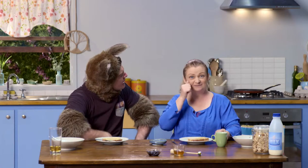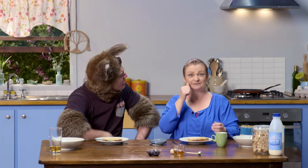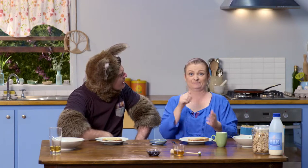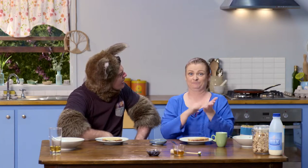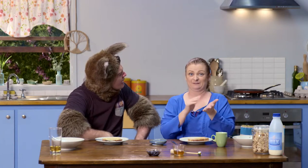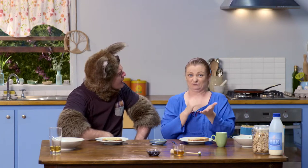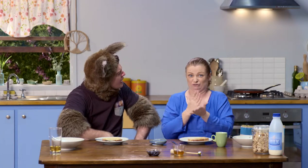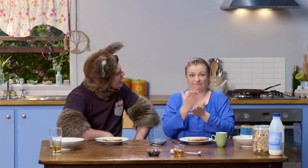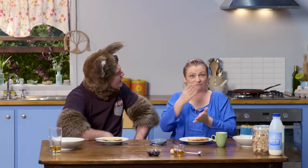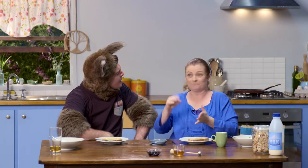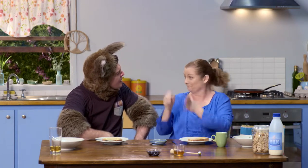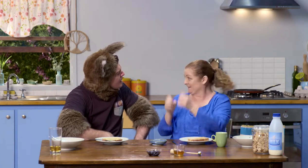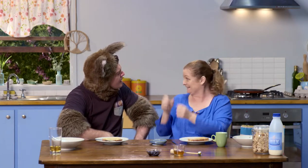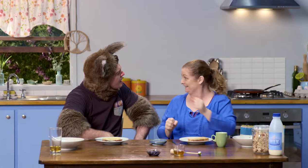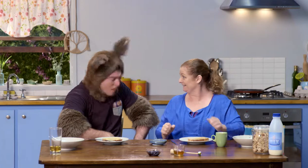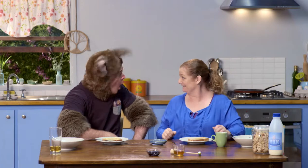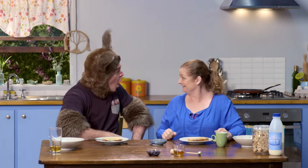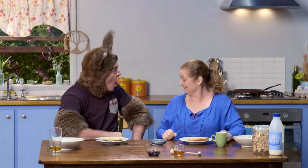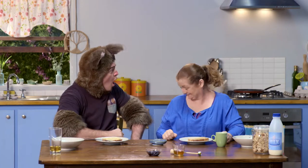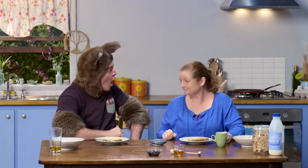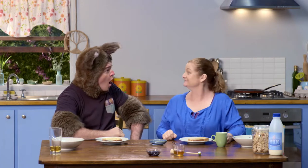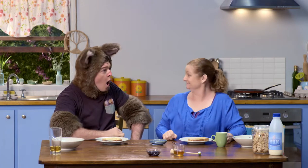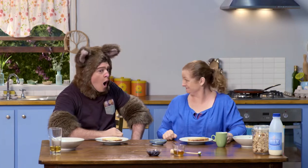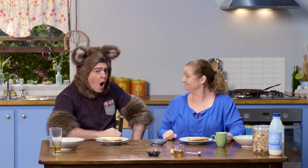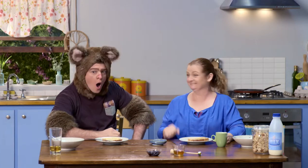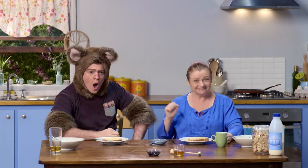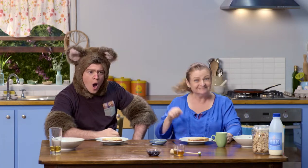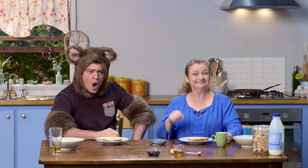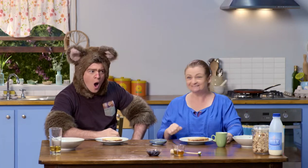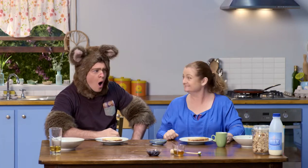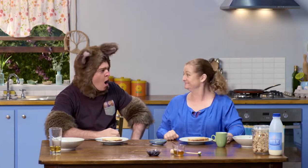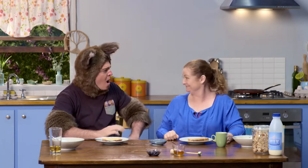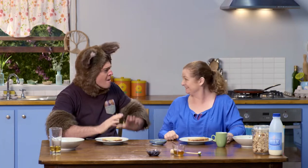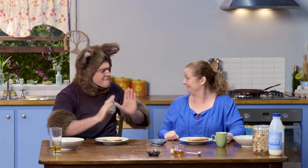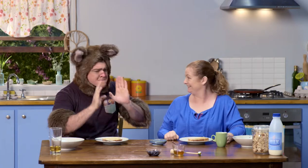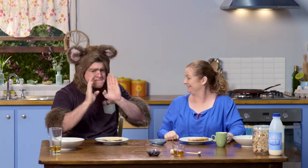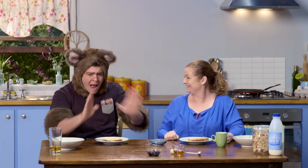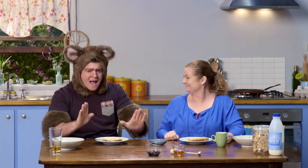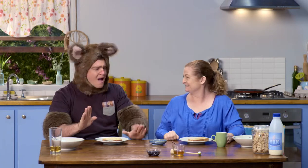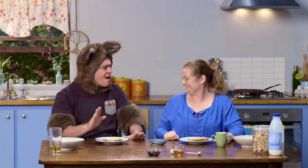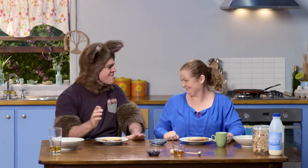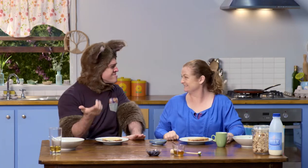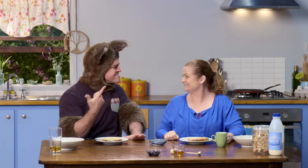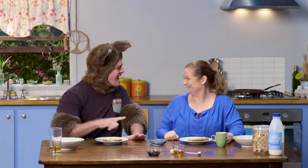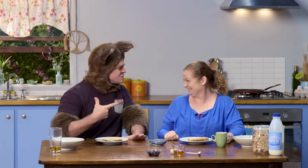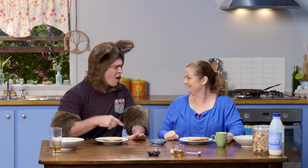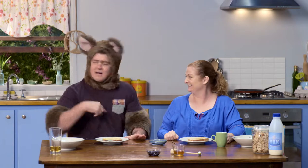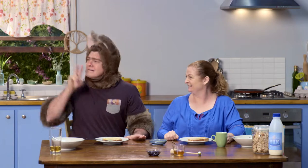Well, butter comes from milk. Huh? Oh, that's amazing!